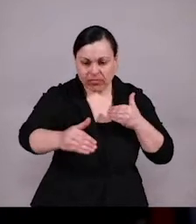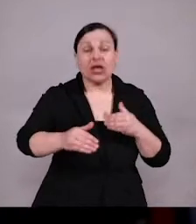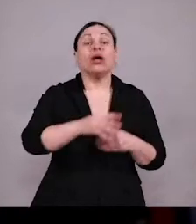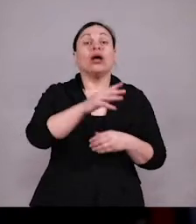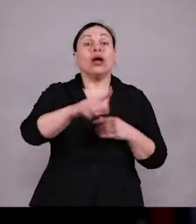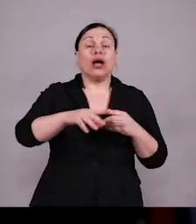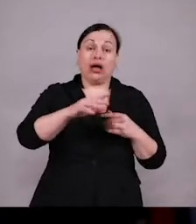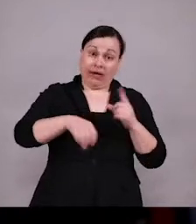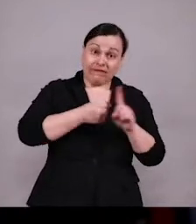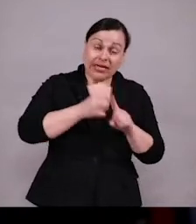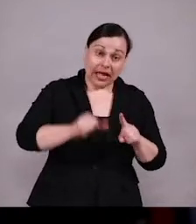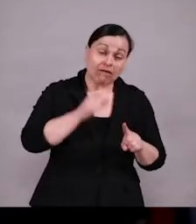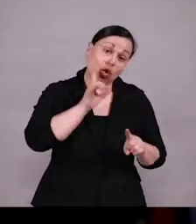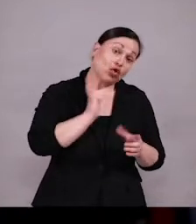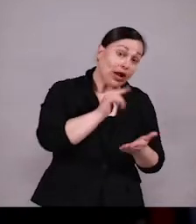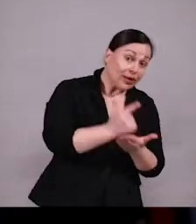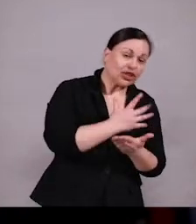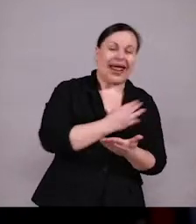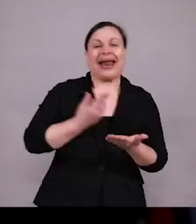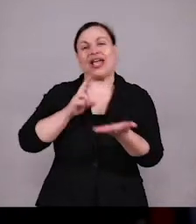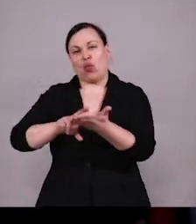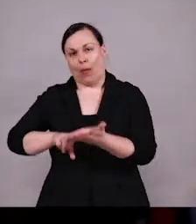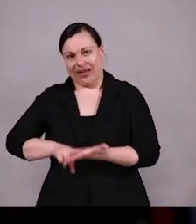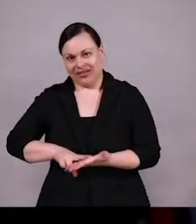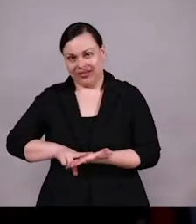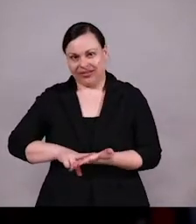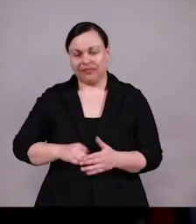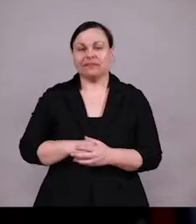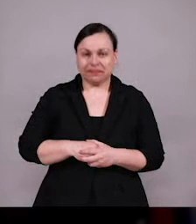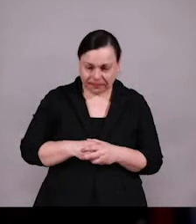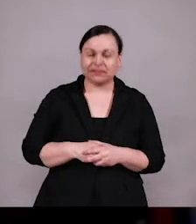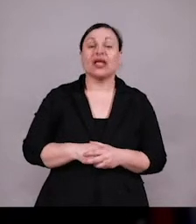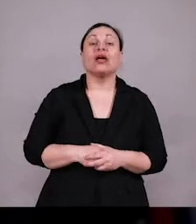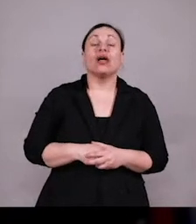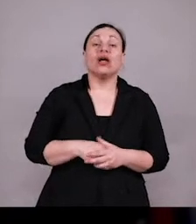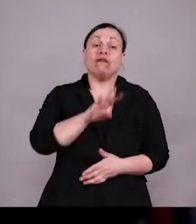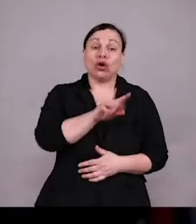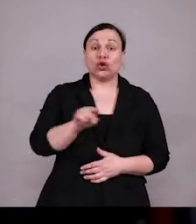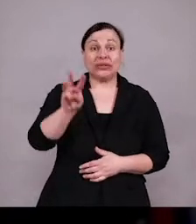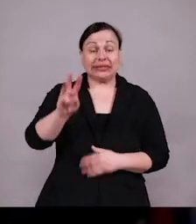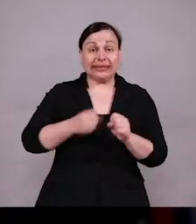and enrollment. It might surprise you to learn that our four and six year graduation rates stand at